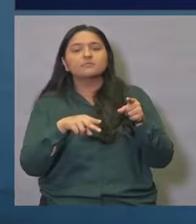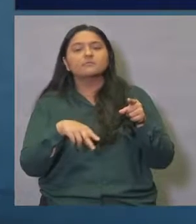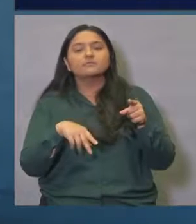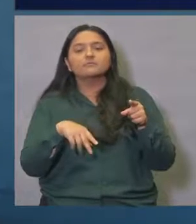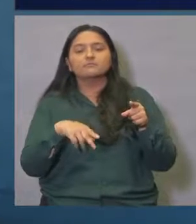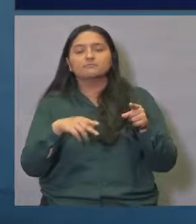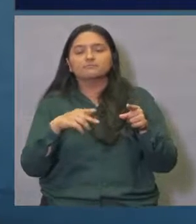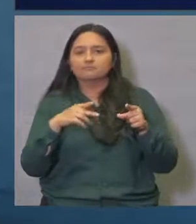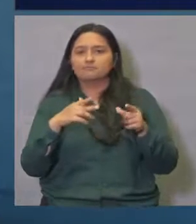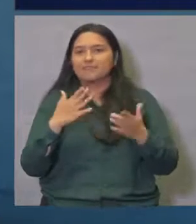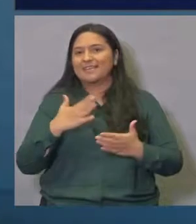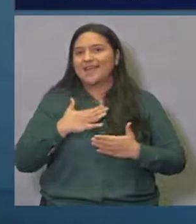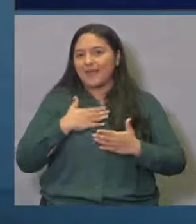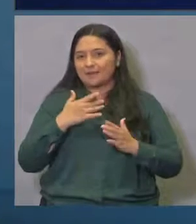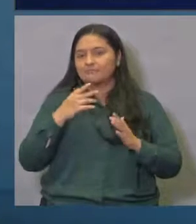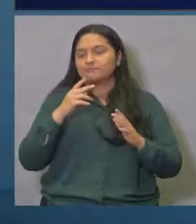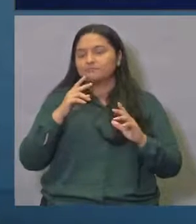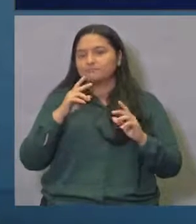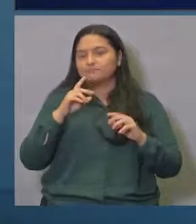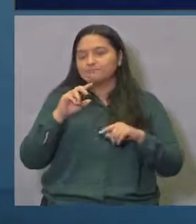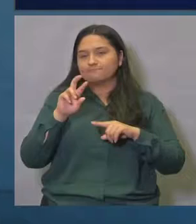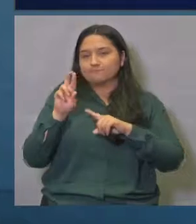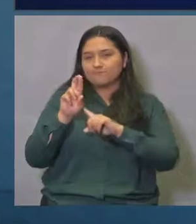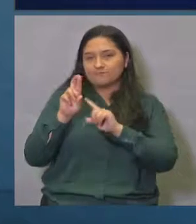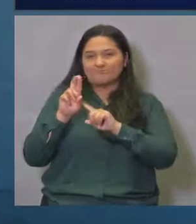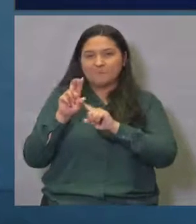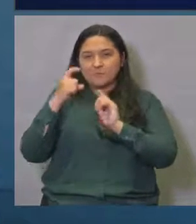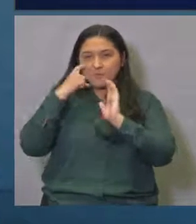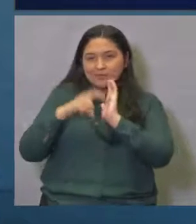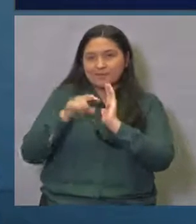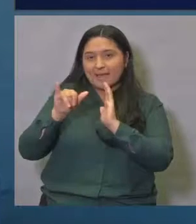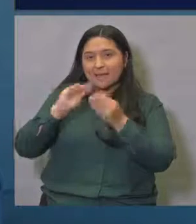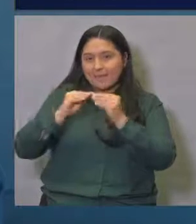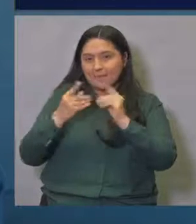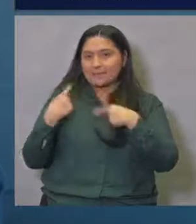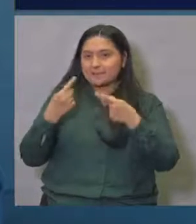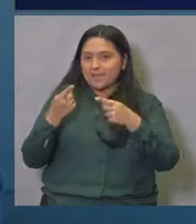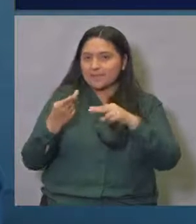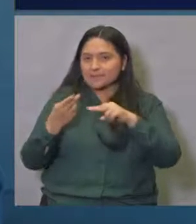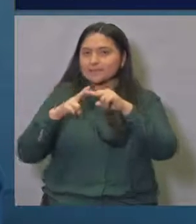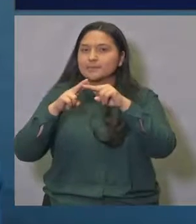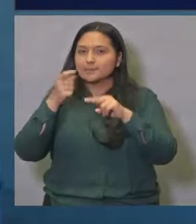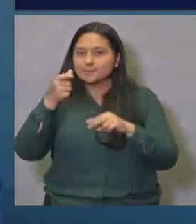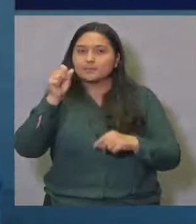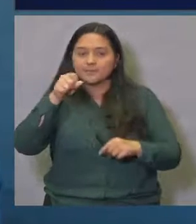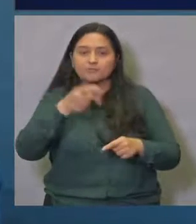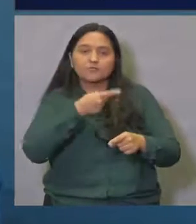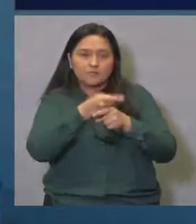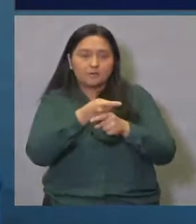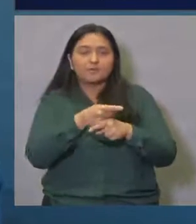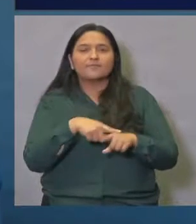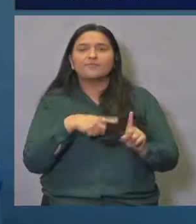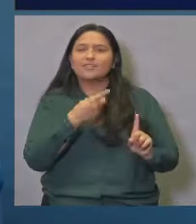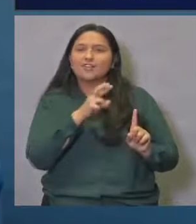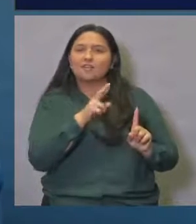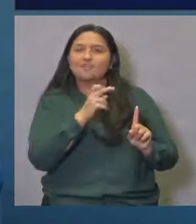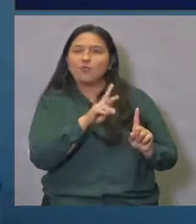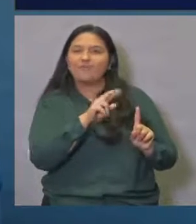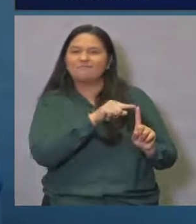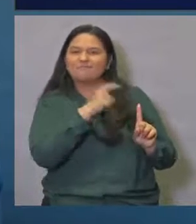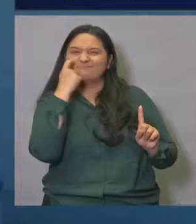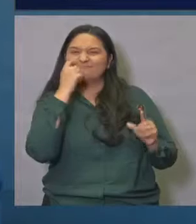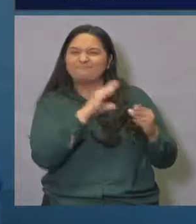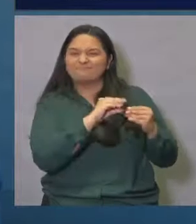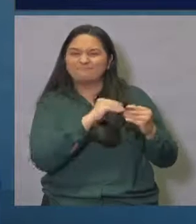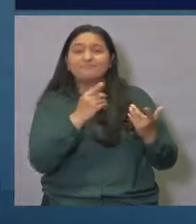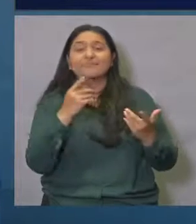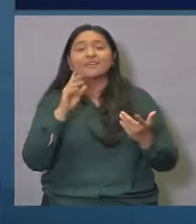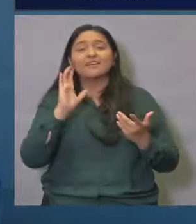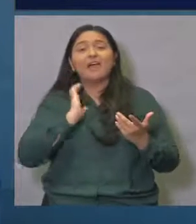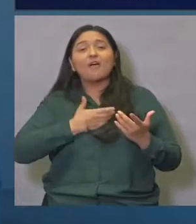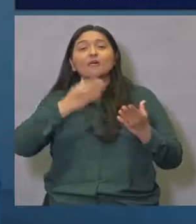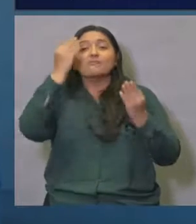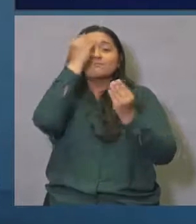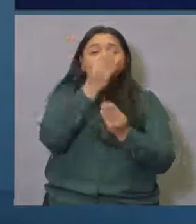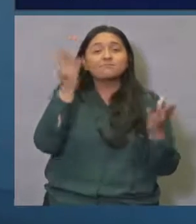THIS.